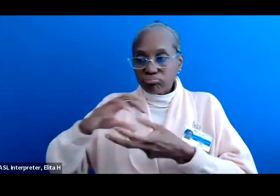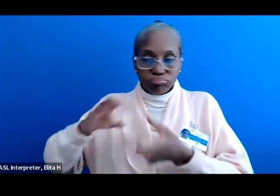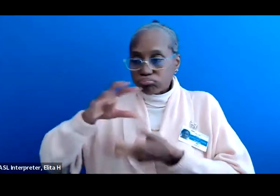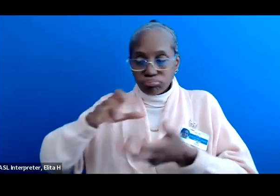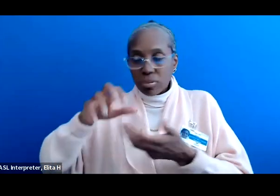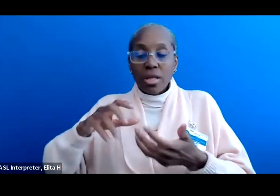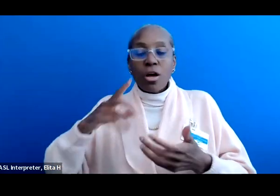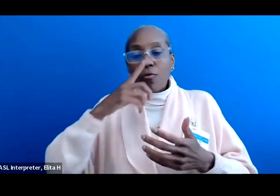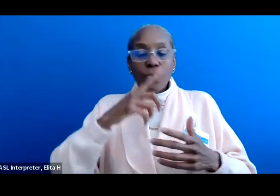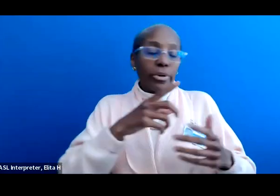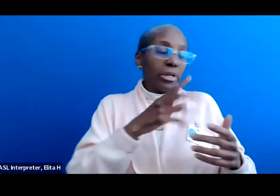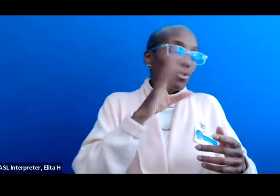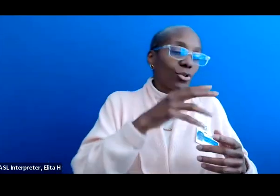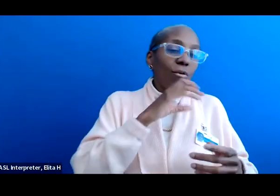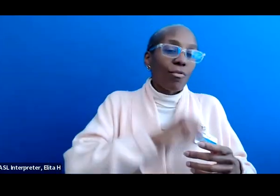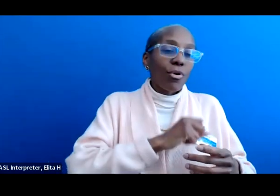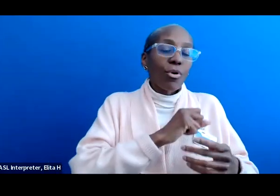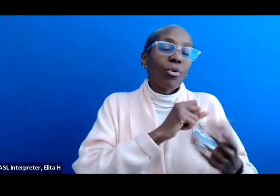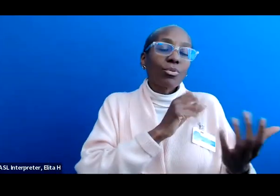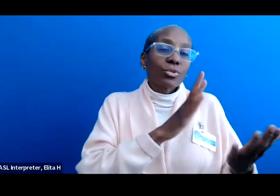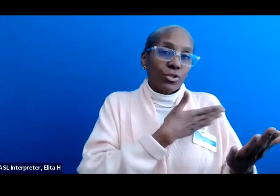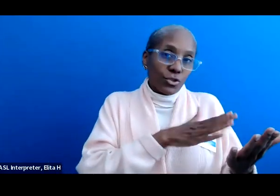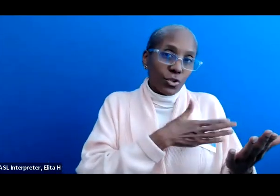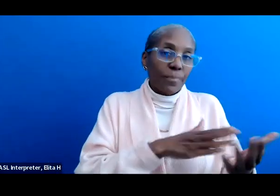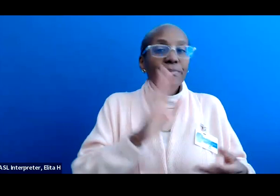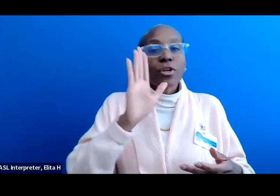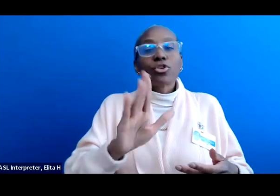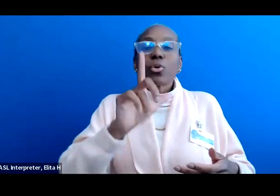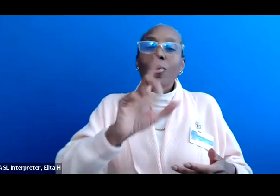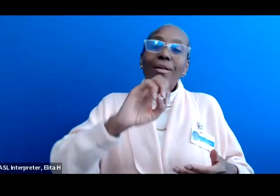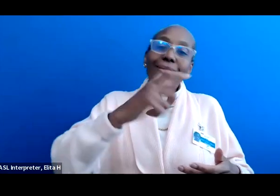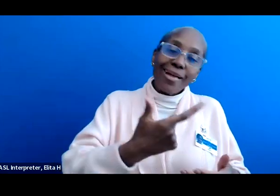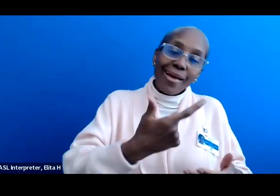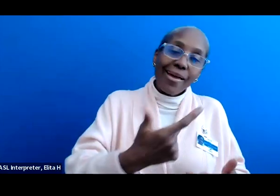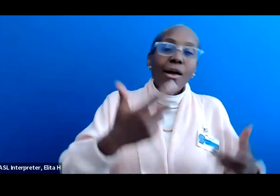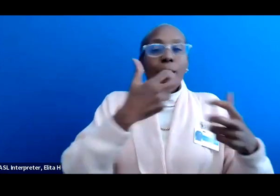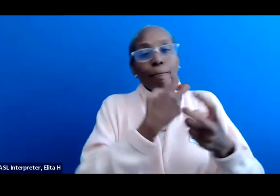bone, the knee bones connected to the thigh bone, that song. Well, your muscles are all work together too.